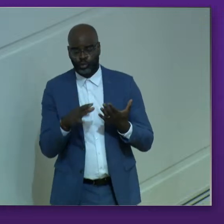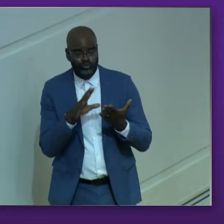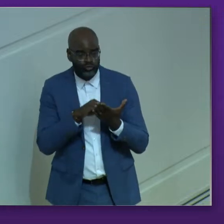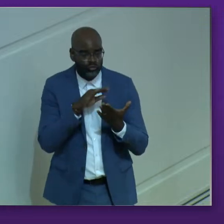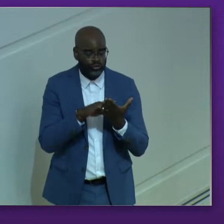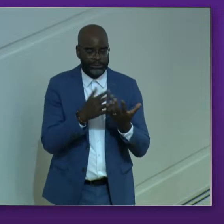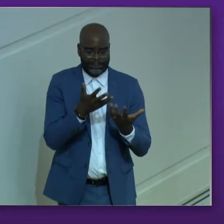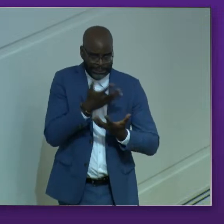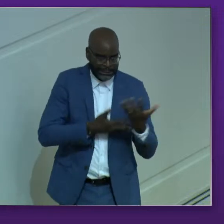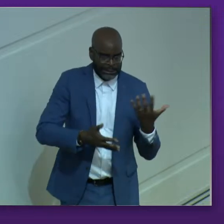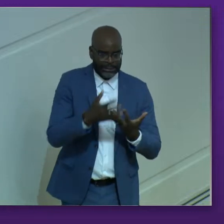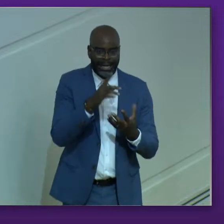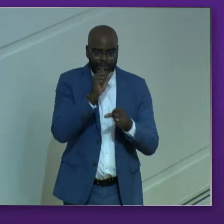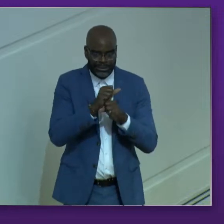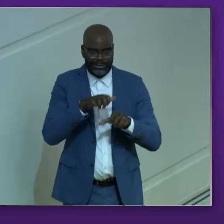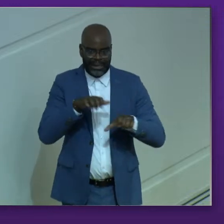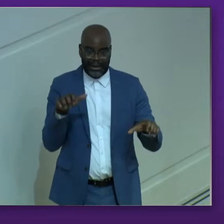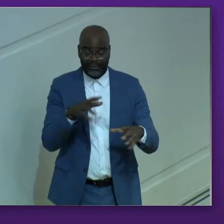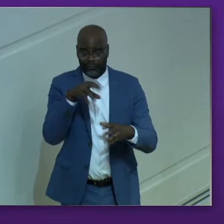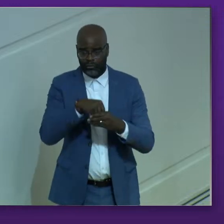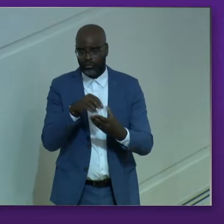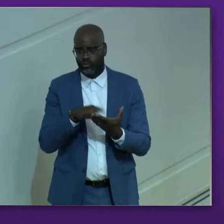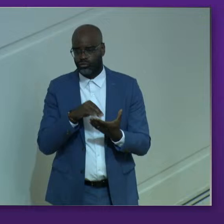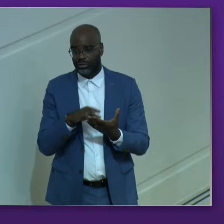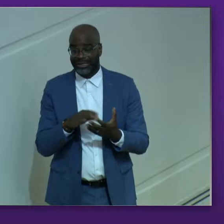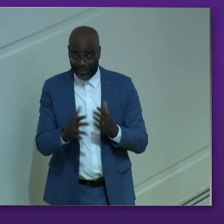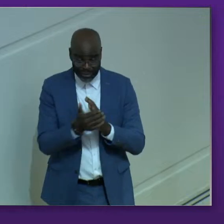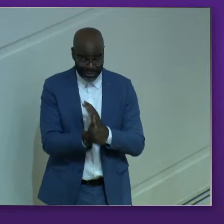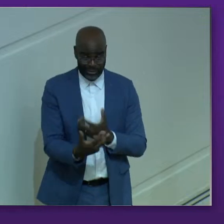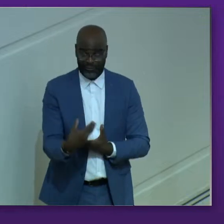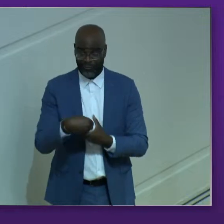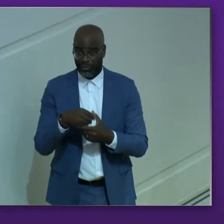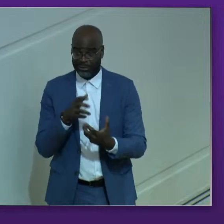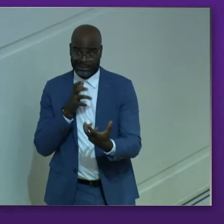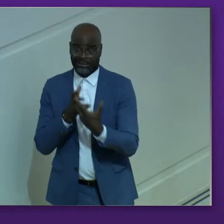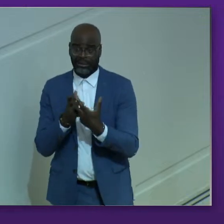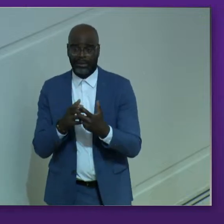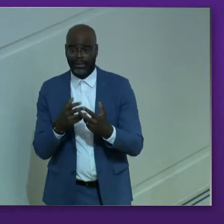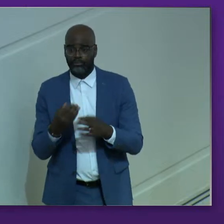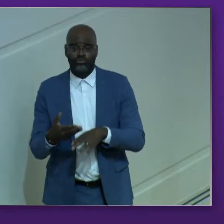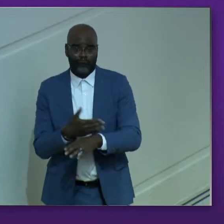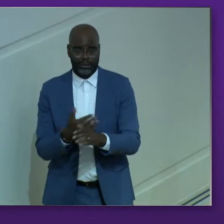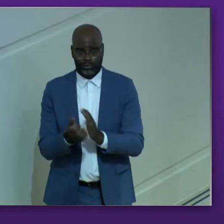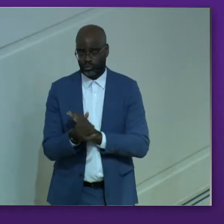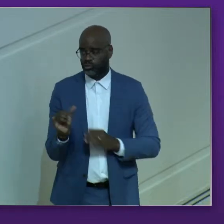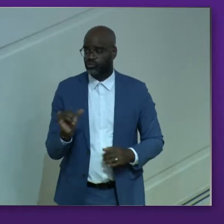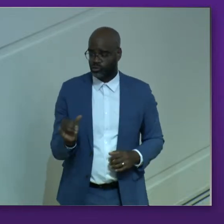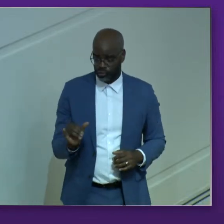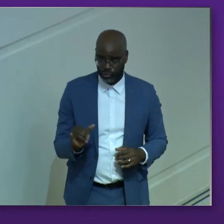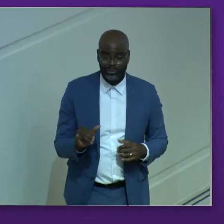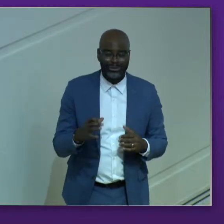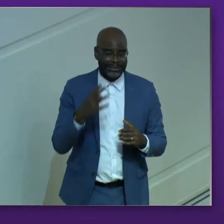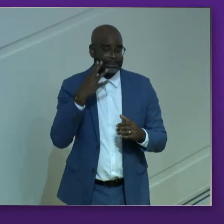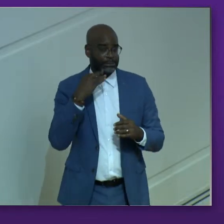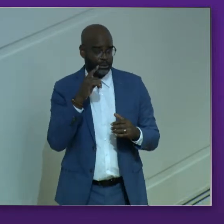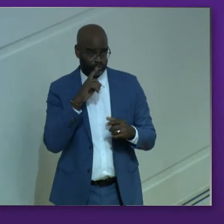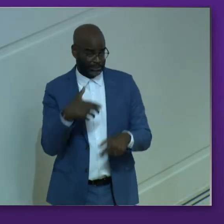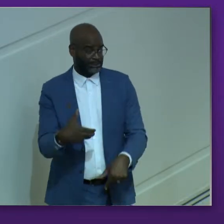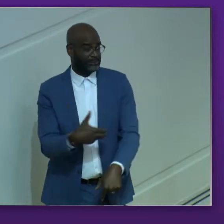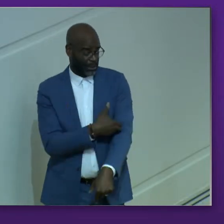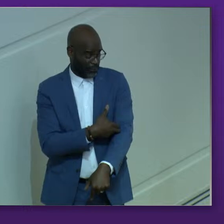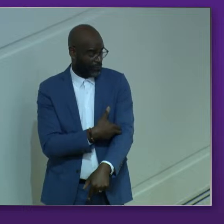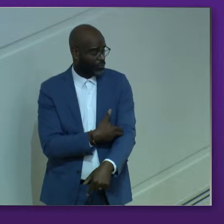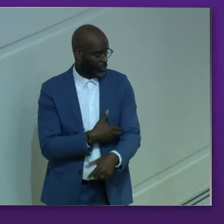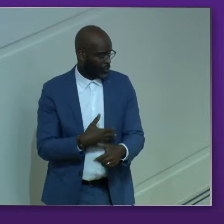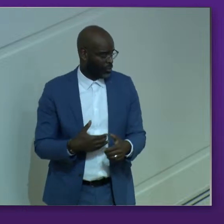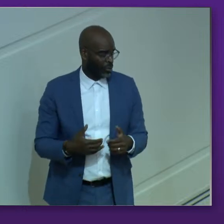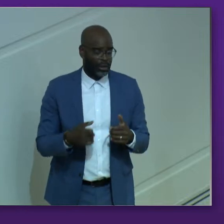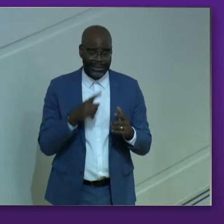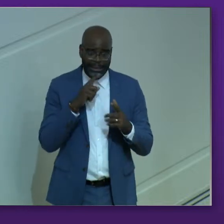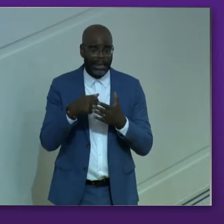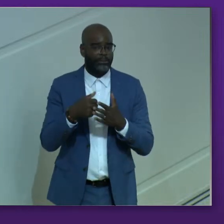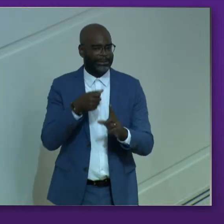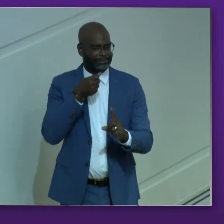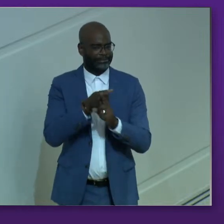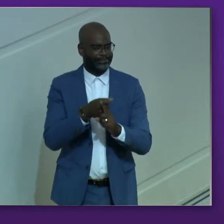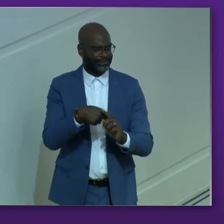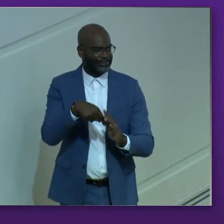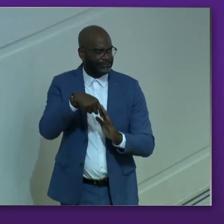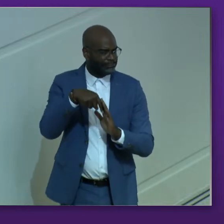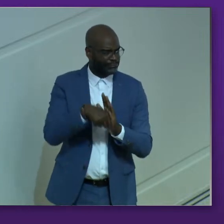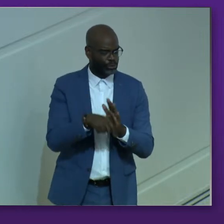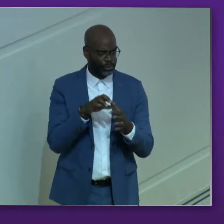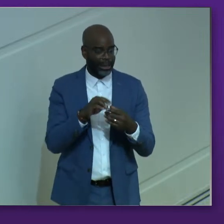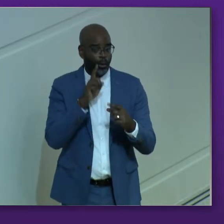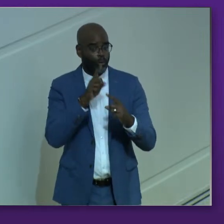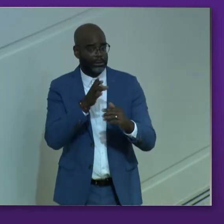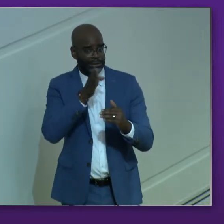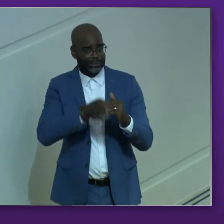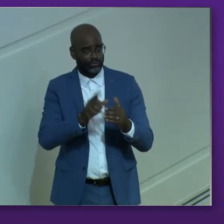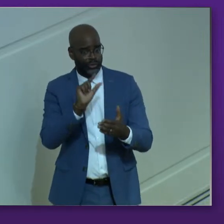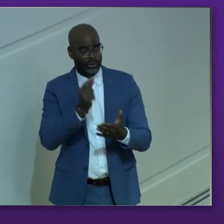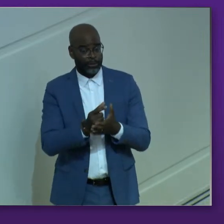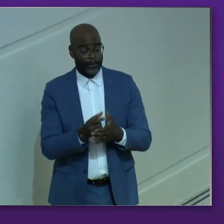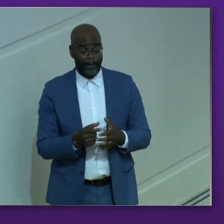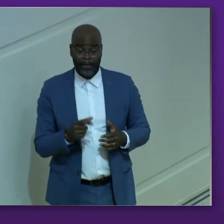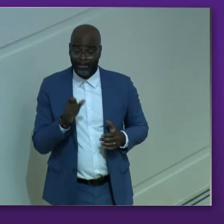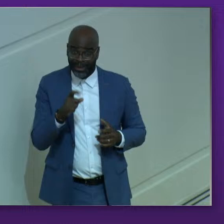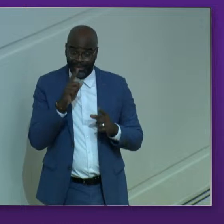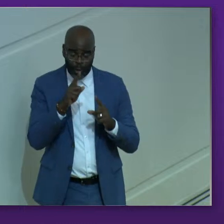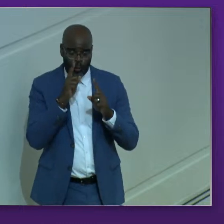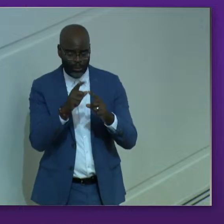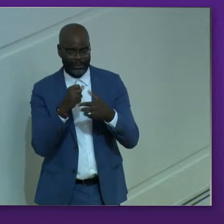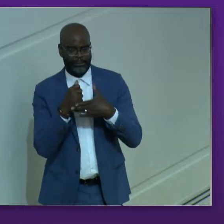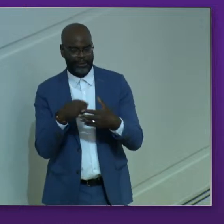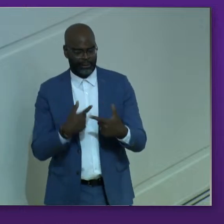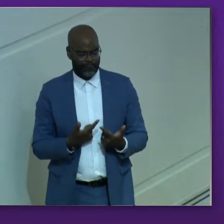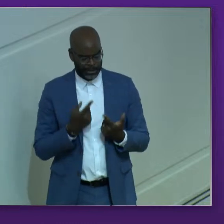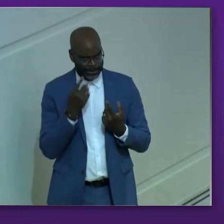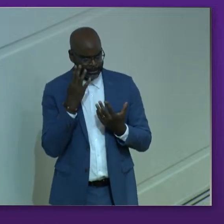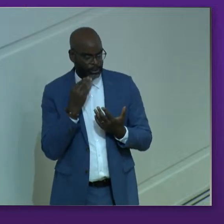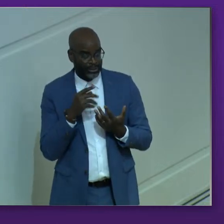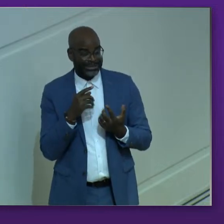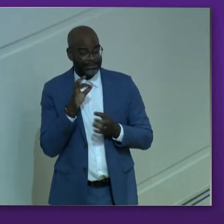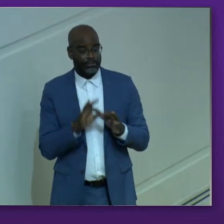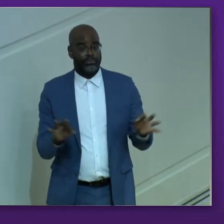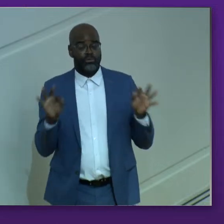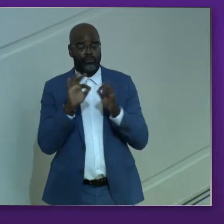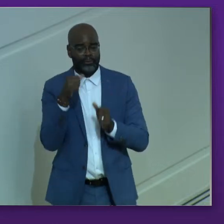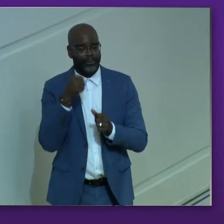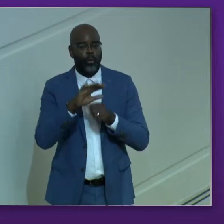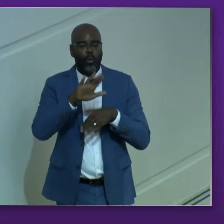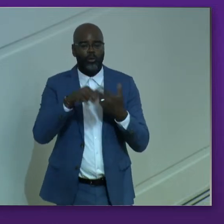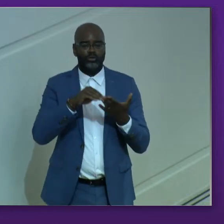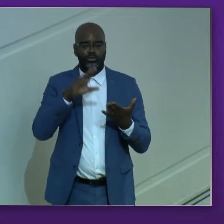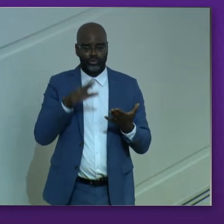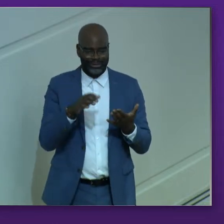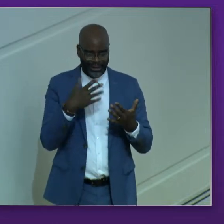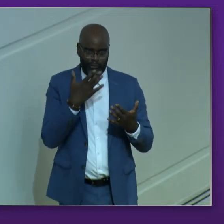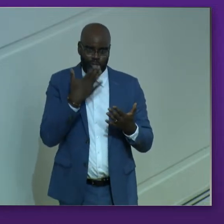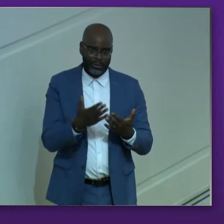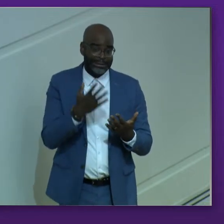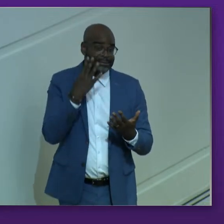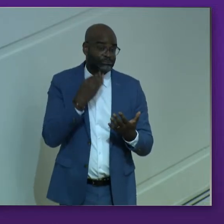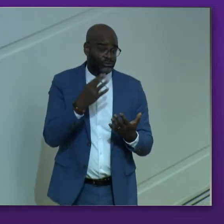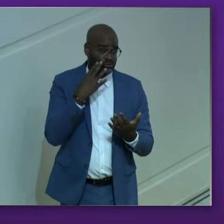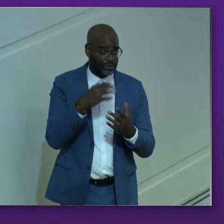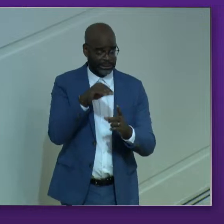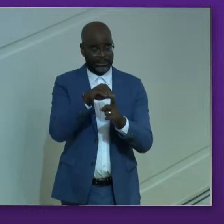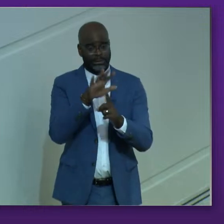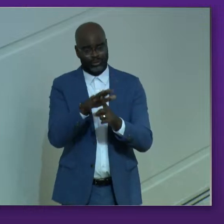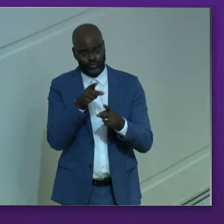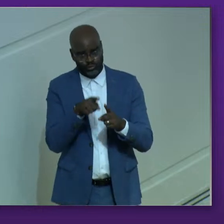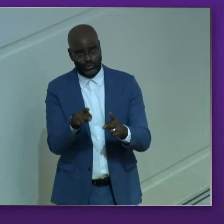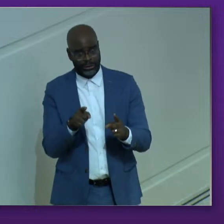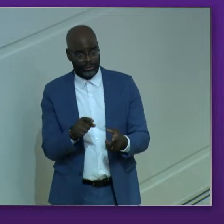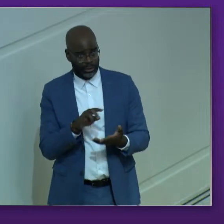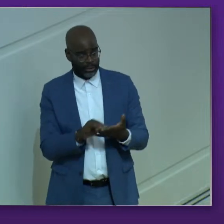COMPLIMENTS OF OUR STUDENTS